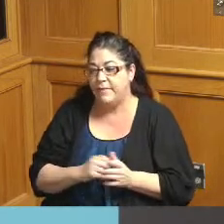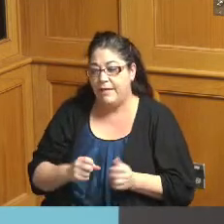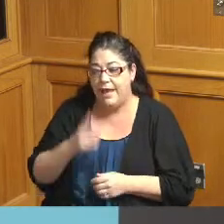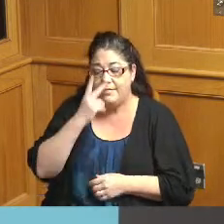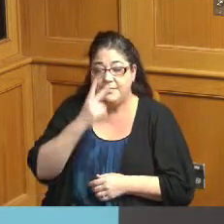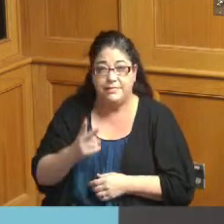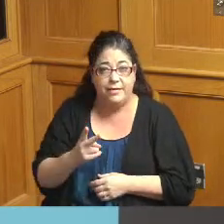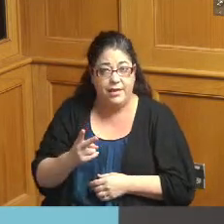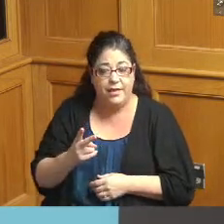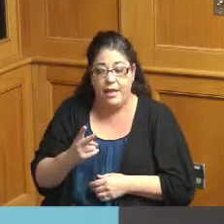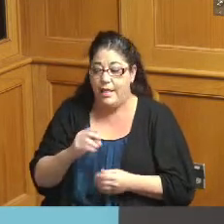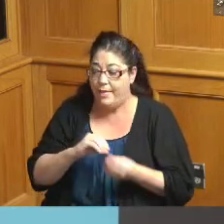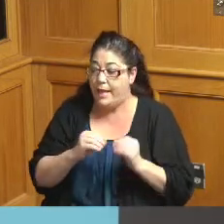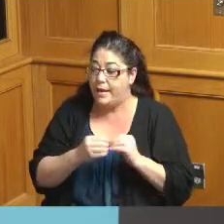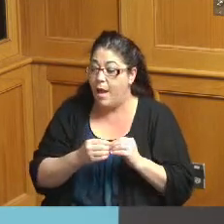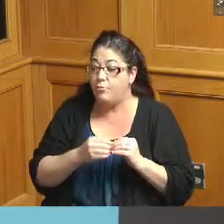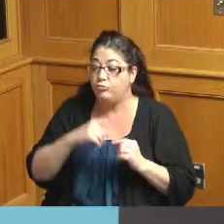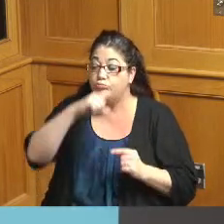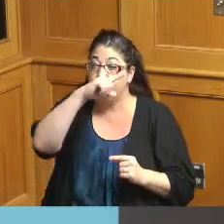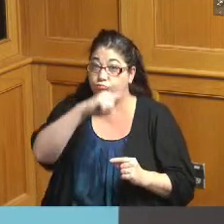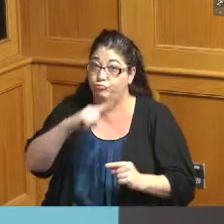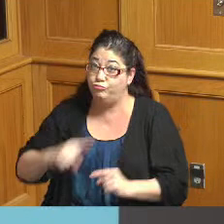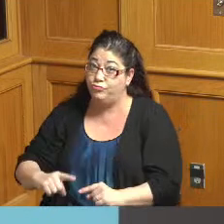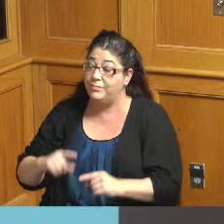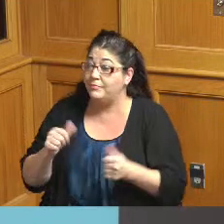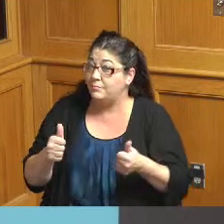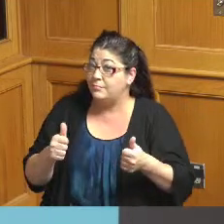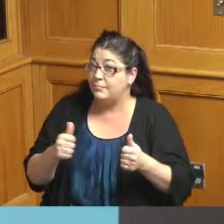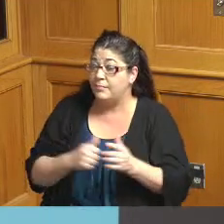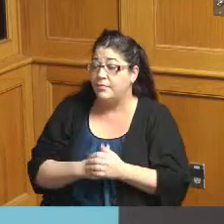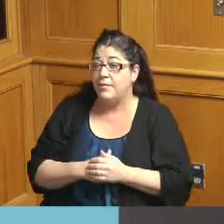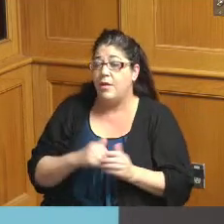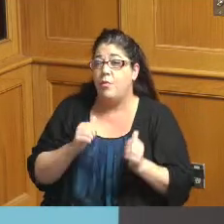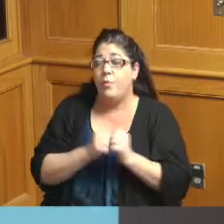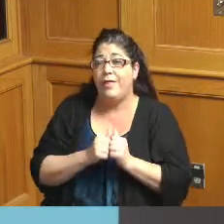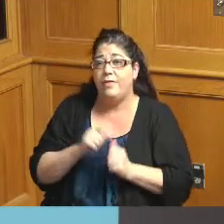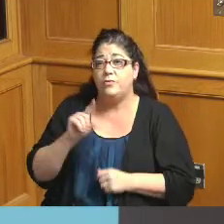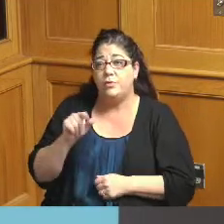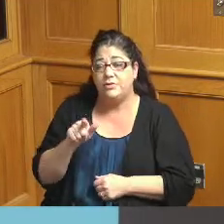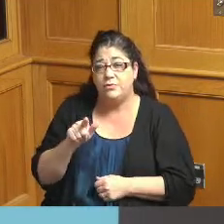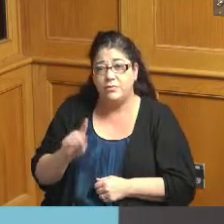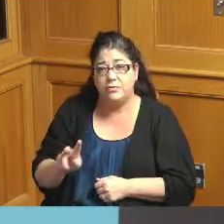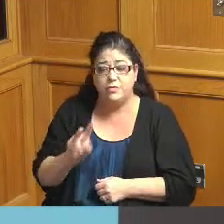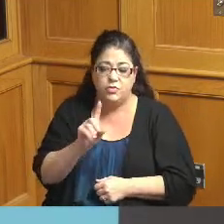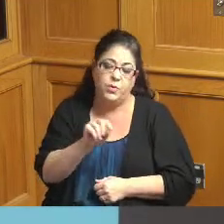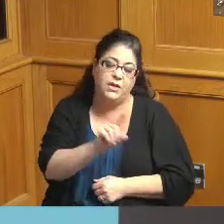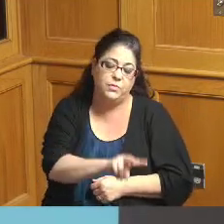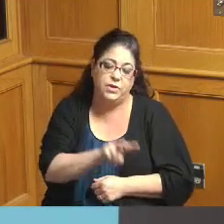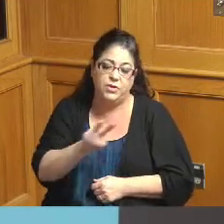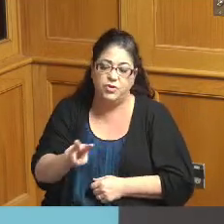of getting that number to go down but with 2022 and the uptick and violent crime you're seeing